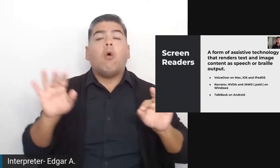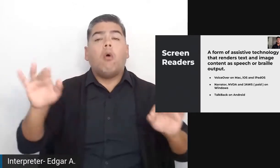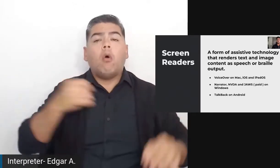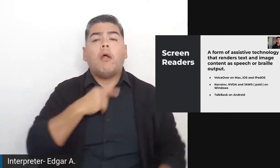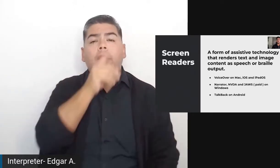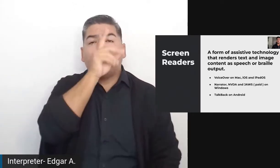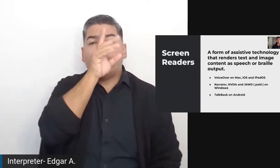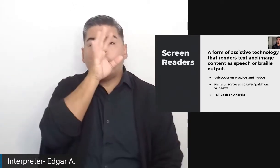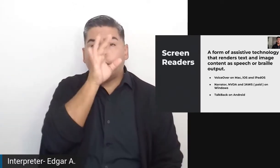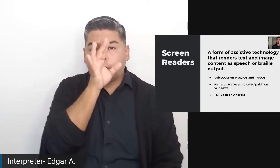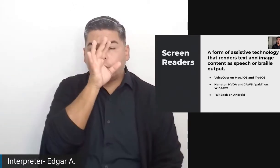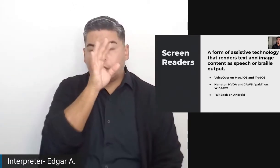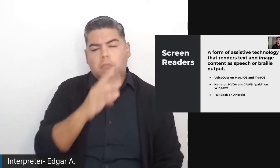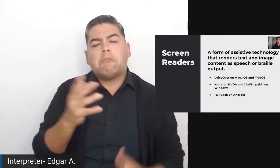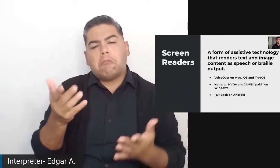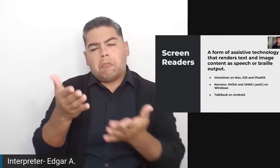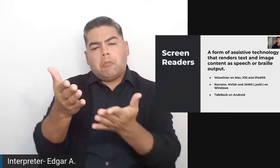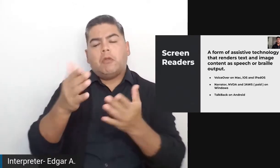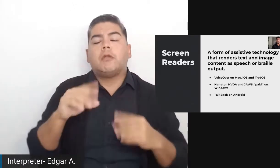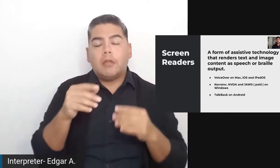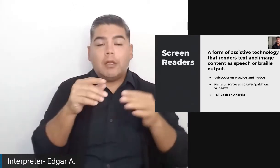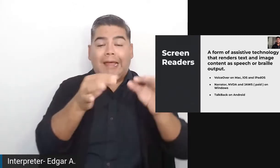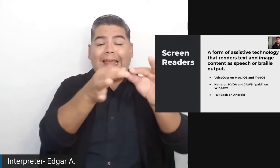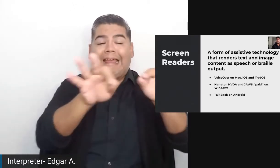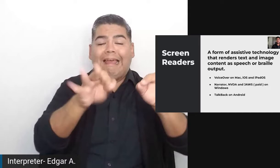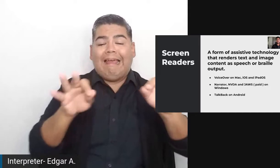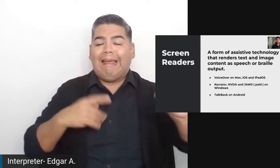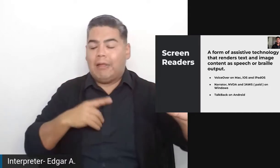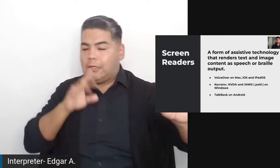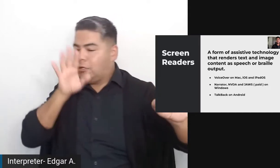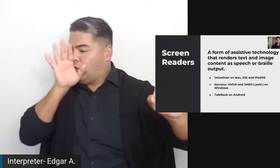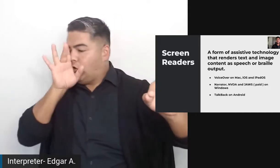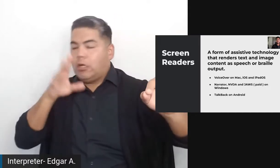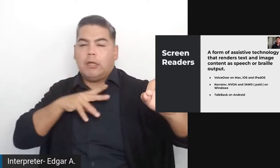Usually screen readers are a piece of software that are built into your operating system.